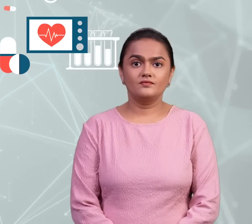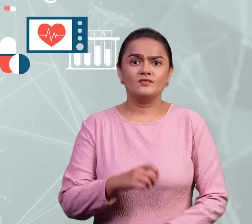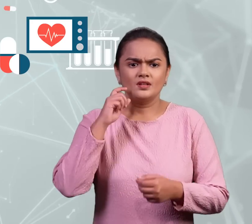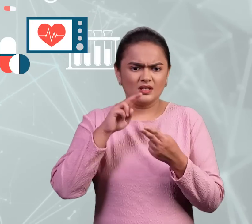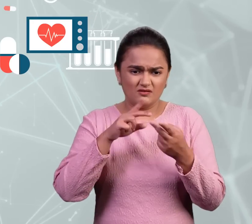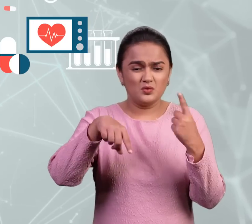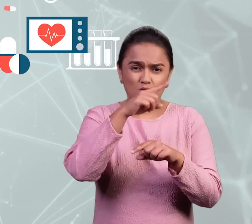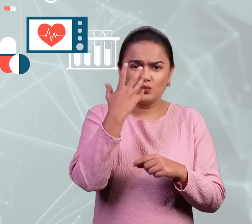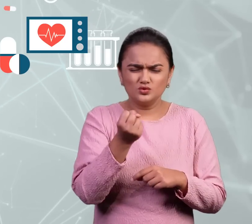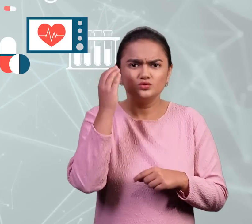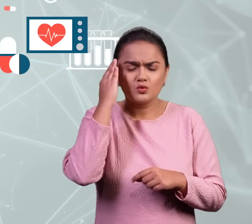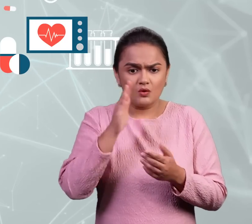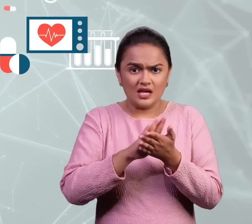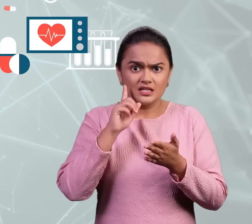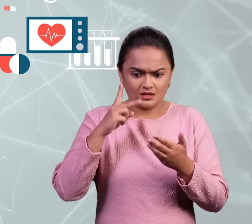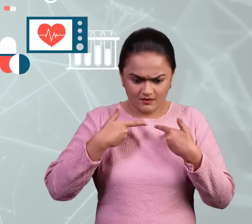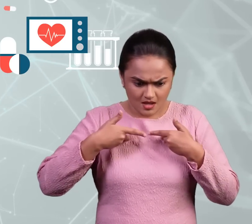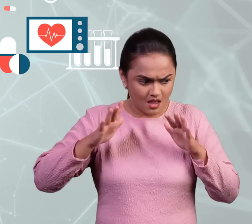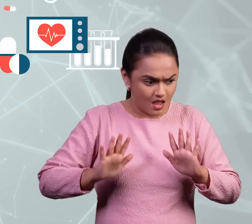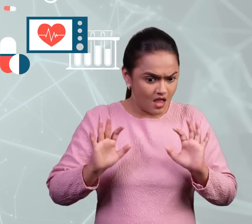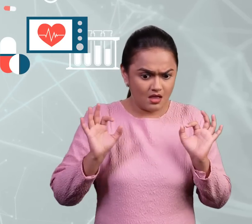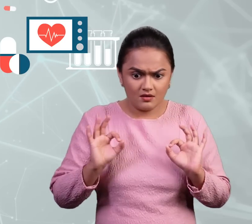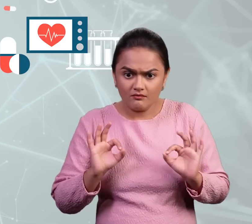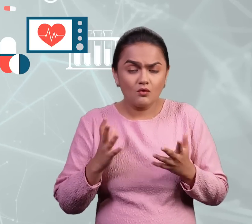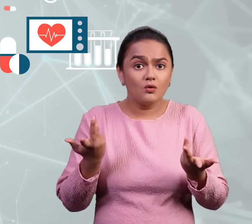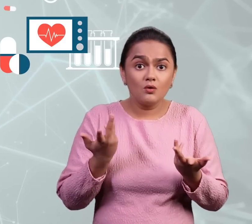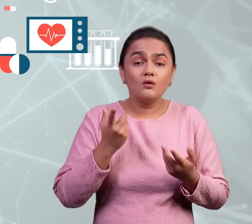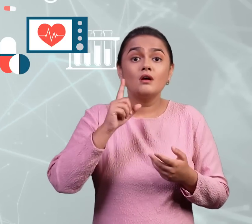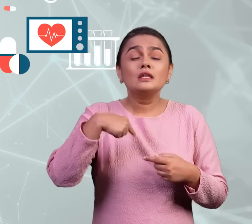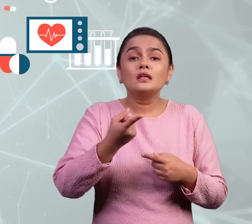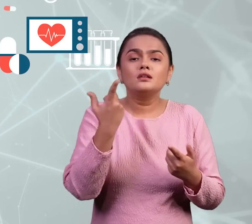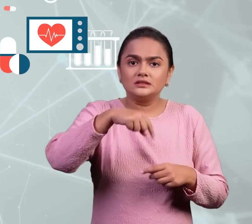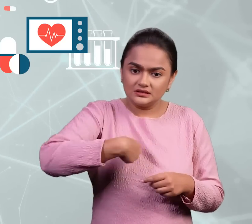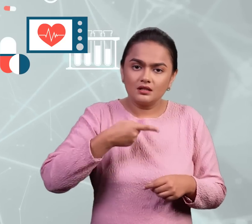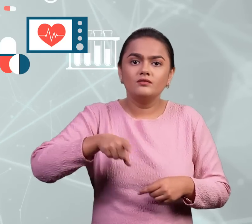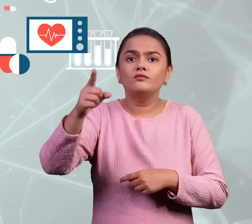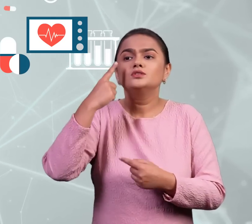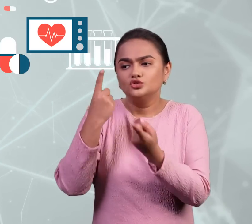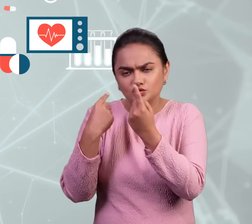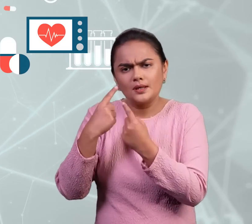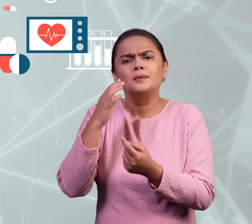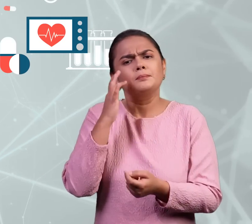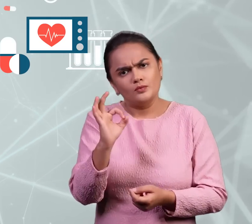Want to know if you have HIV? Then get yourself tested.